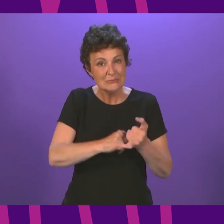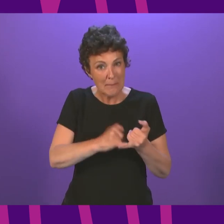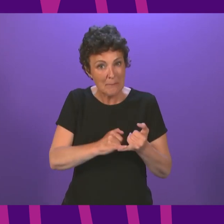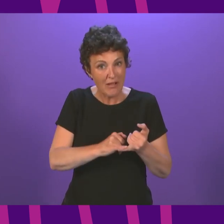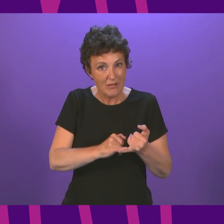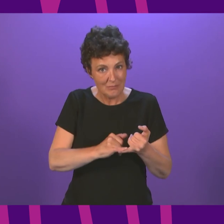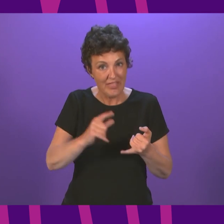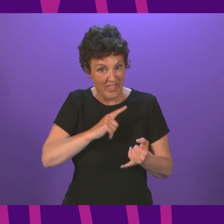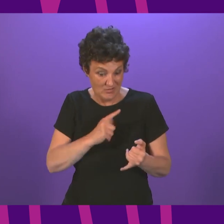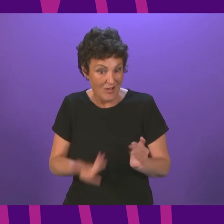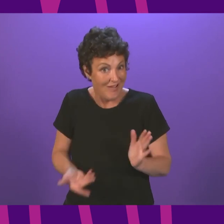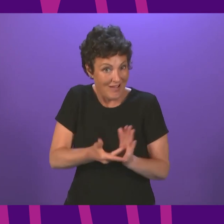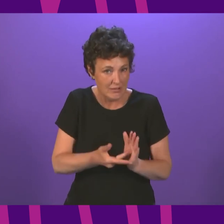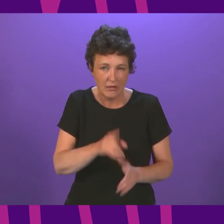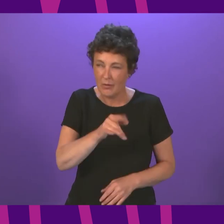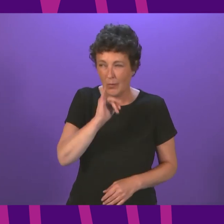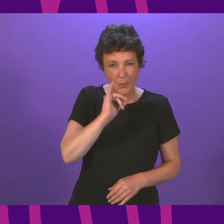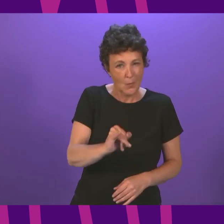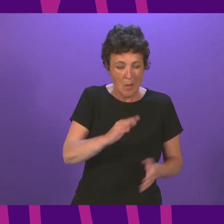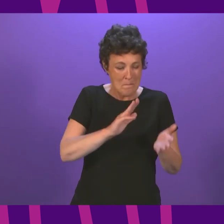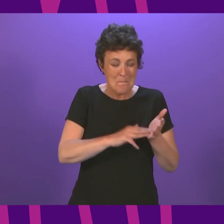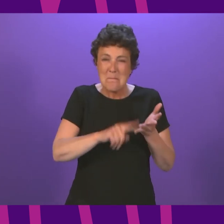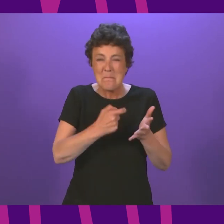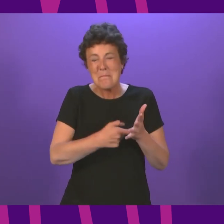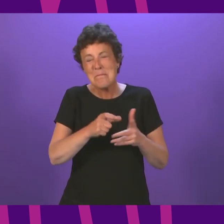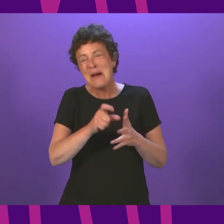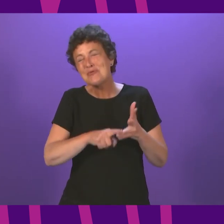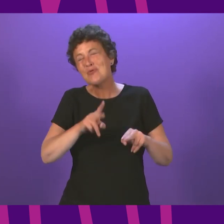amendment 11. Thank you, Ms Villalba. Your comments have been noted.